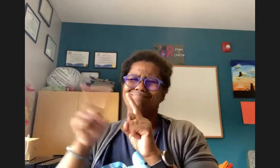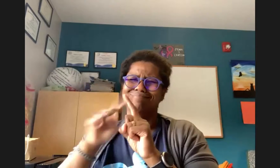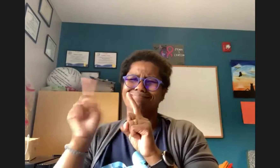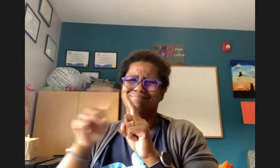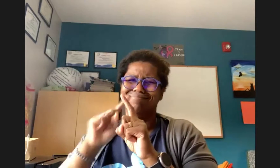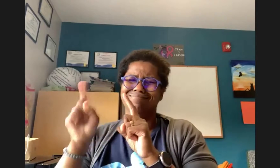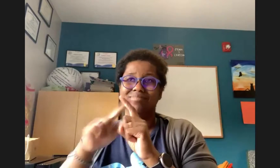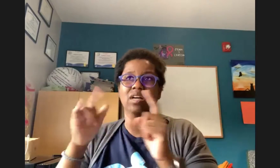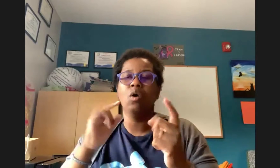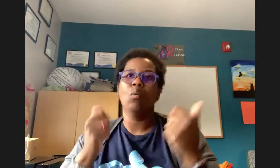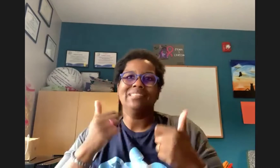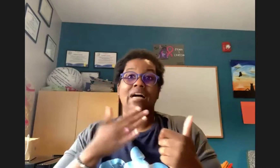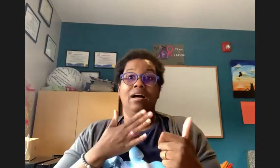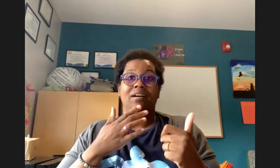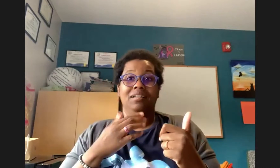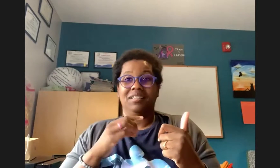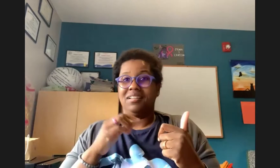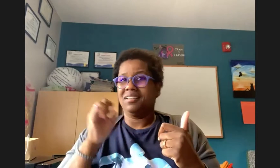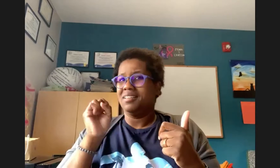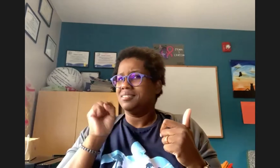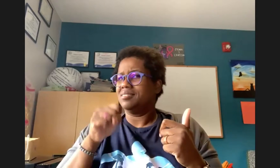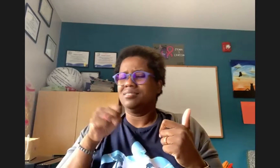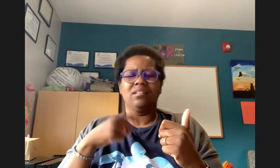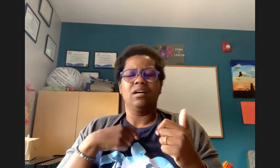who sponsors many many different types of programming.